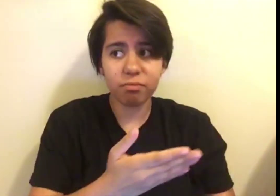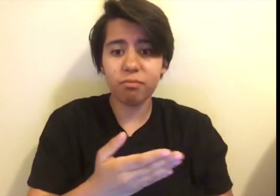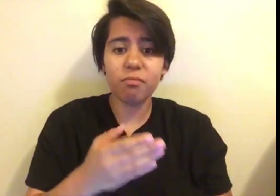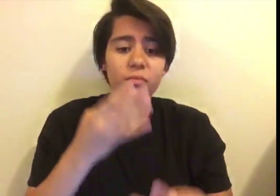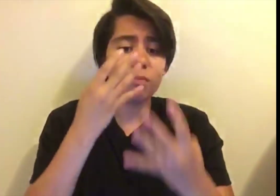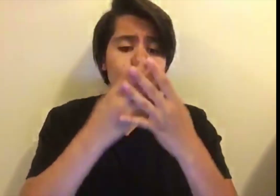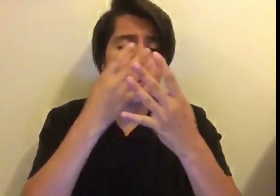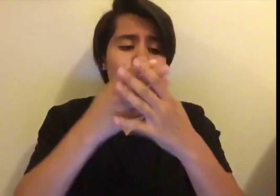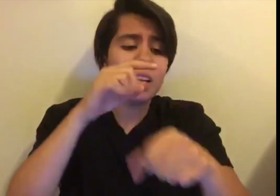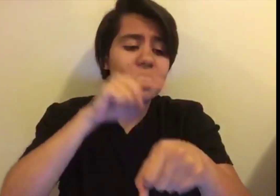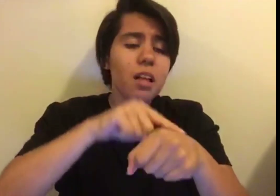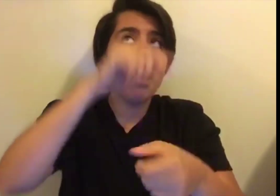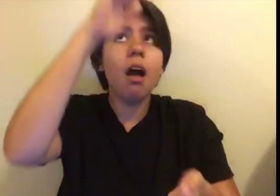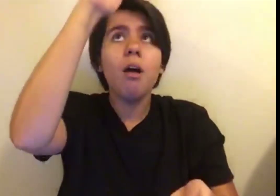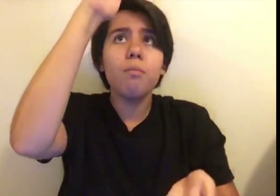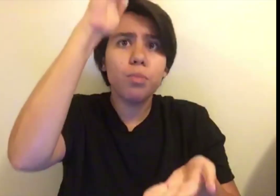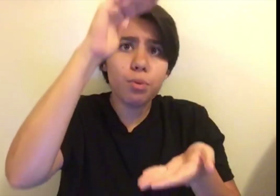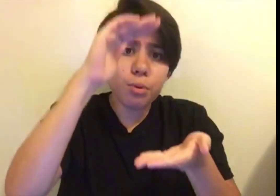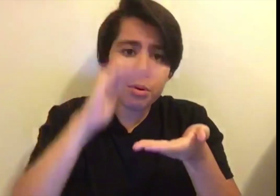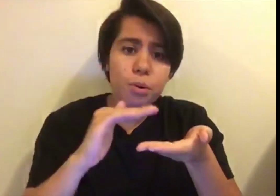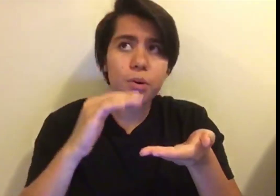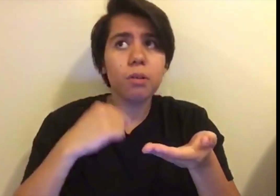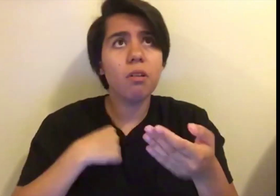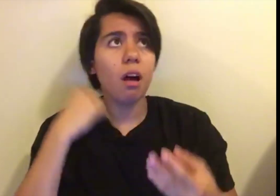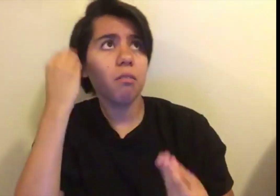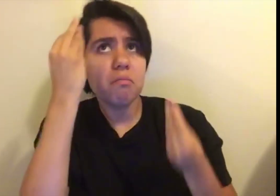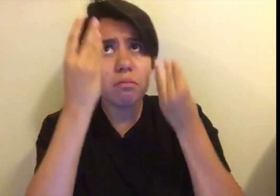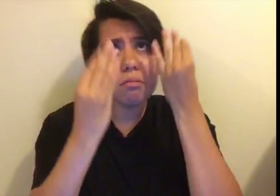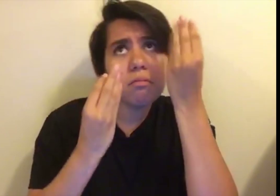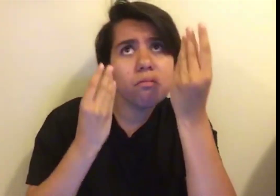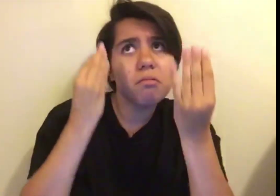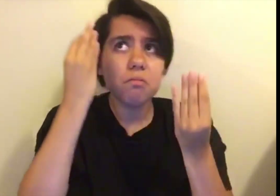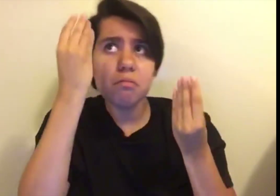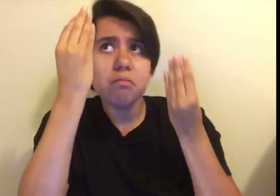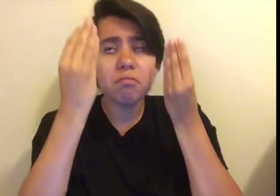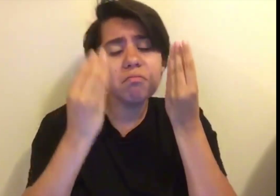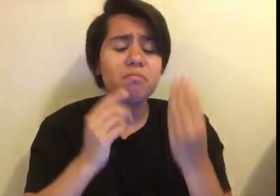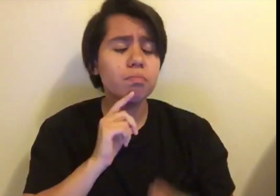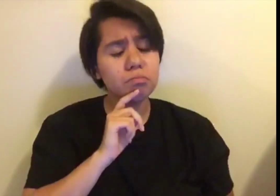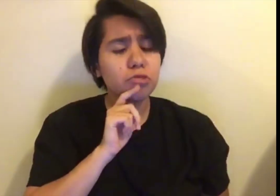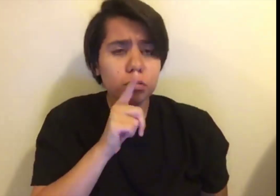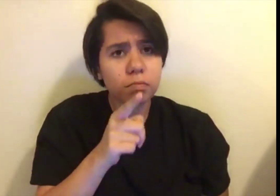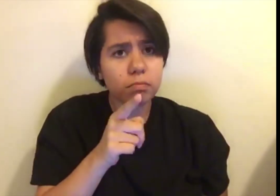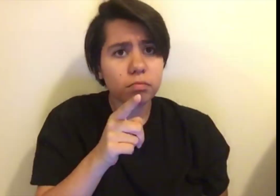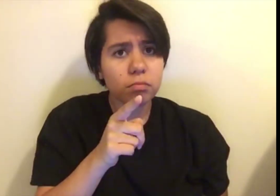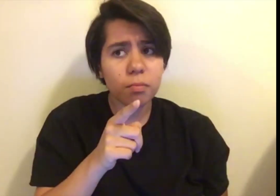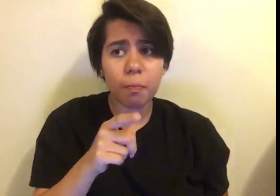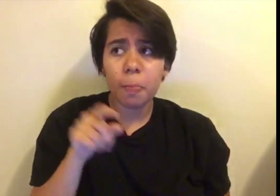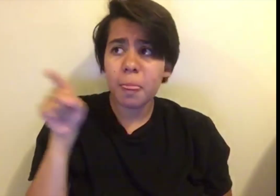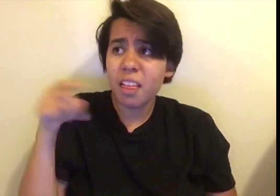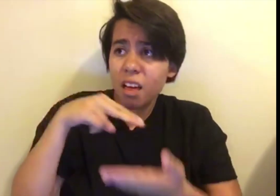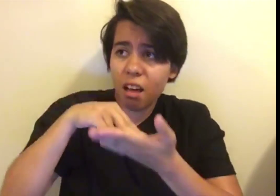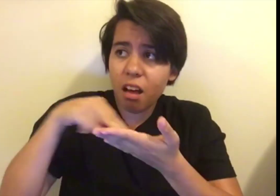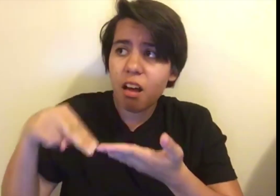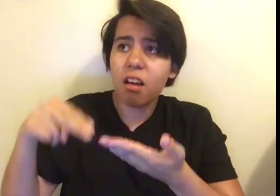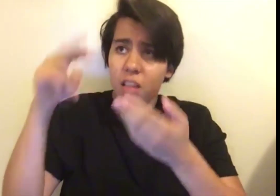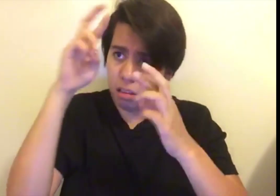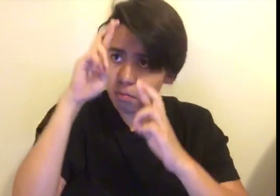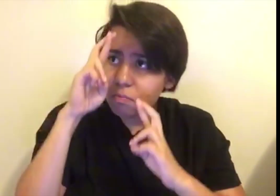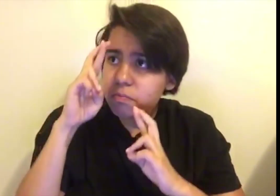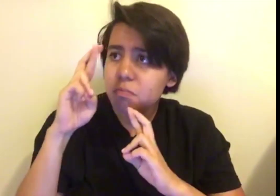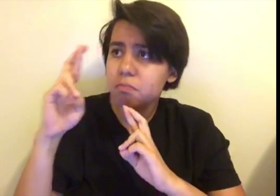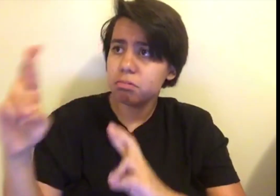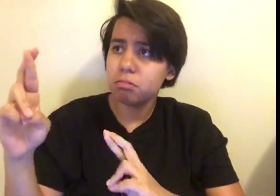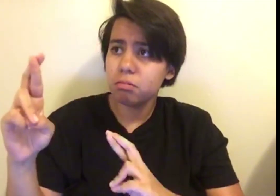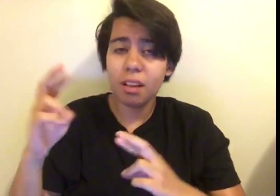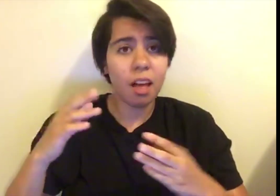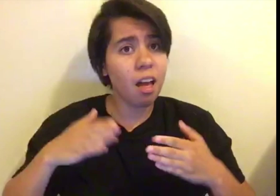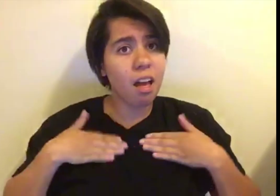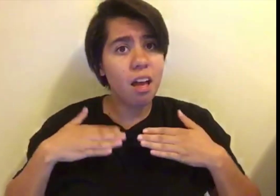I would have considered a lighter sentence, respecting his honesty, grateful to be able to